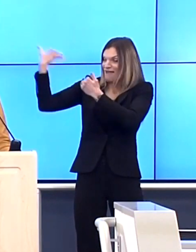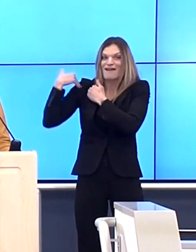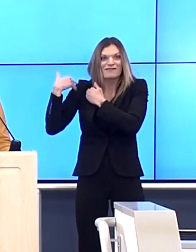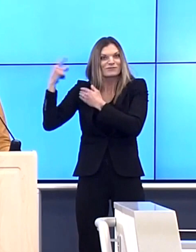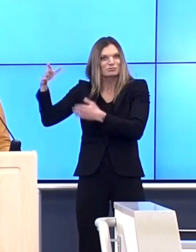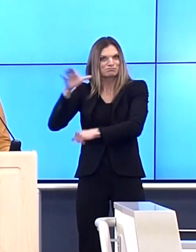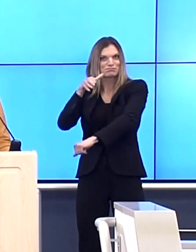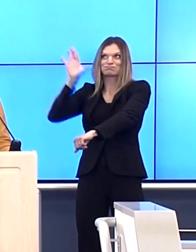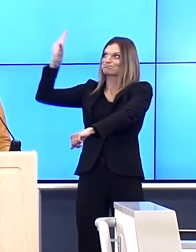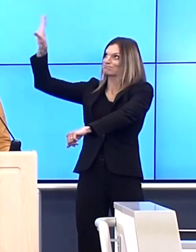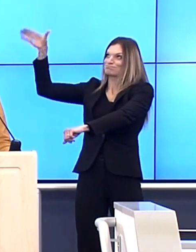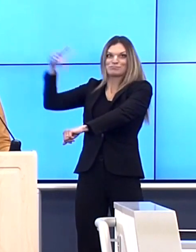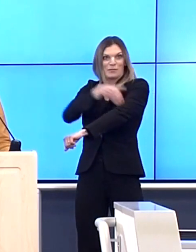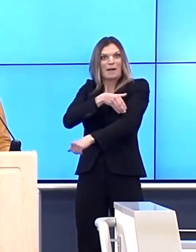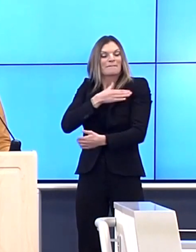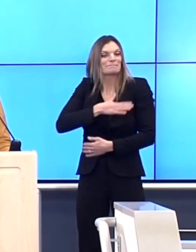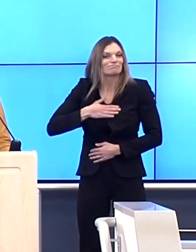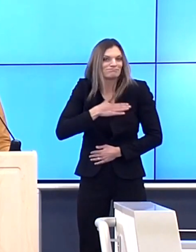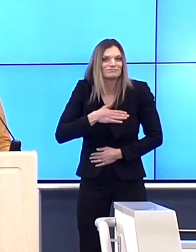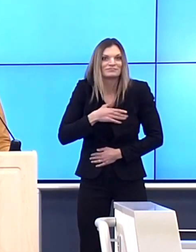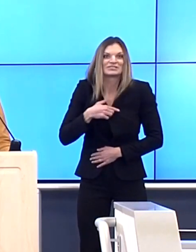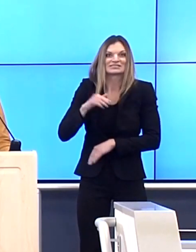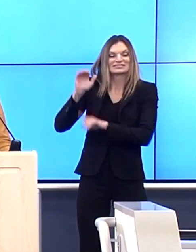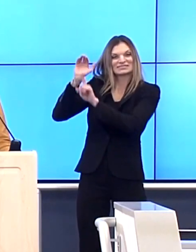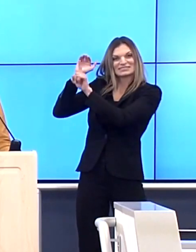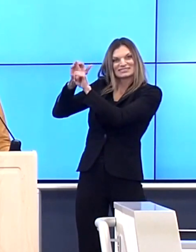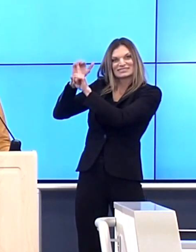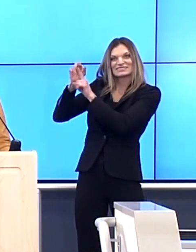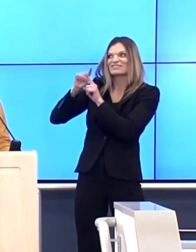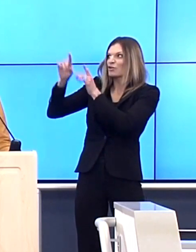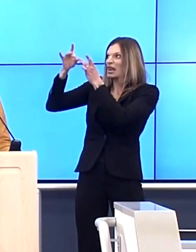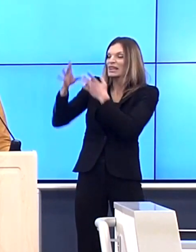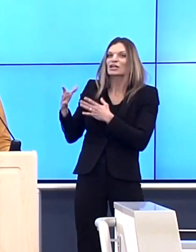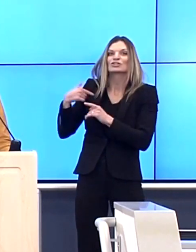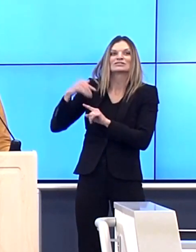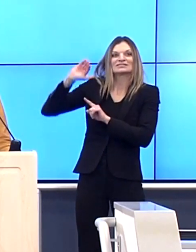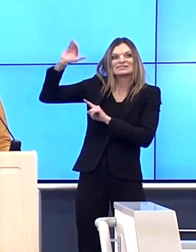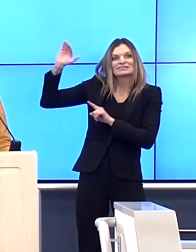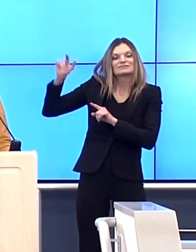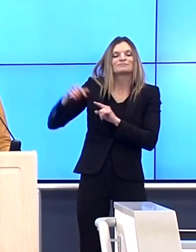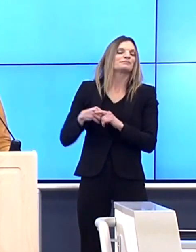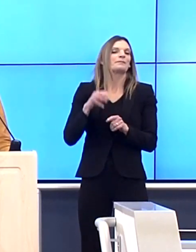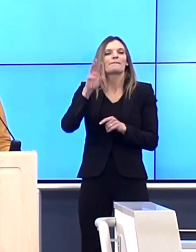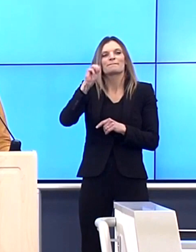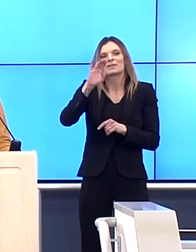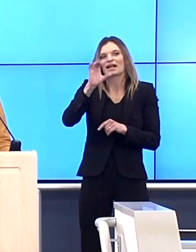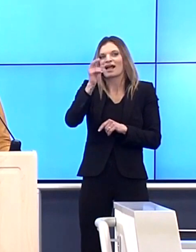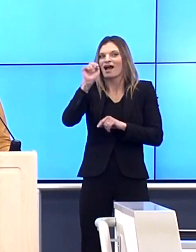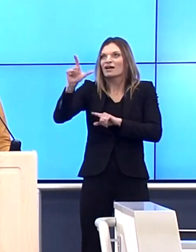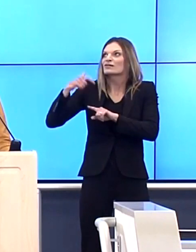THE PE OF THIS COUNTRY AND EXTEND LIFE-SAVING SUPPORT TO EXTEND LIFE-SAVING SUPPORT TO AMERICANS EVERYWHERE. AMERICANS EVERYWHERE. AND I HOPE -- I HOPE THAT HE AND AND I HOPE -- I HOPE THAT HE AND LEADER McCONNELL AND SPEAKER